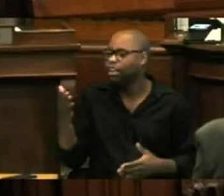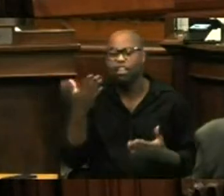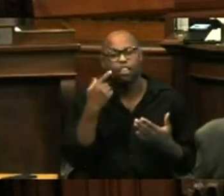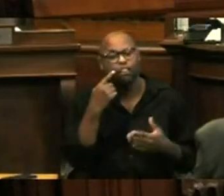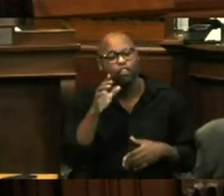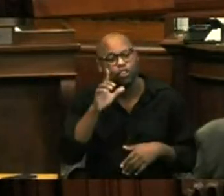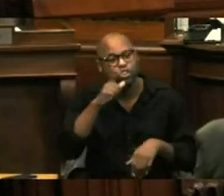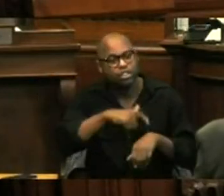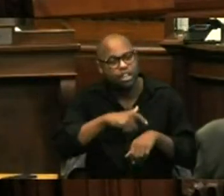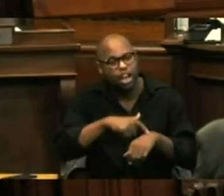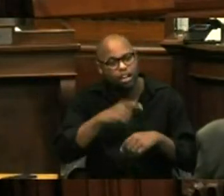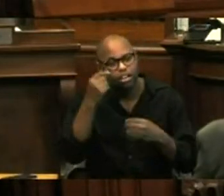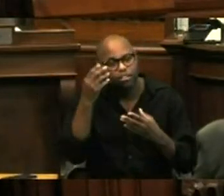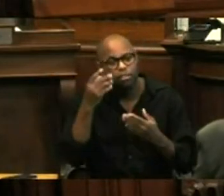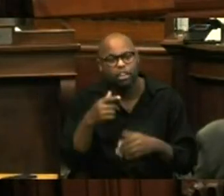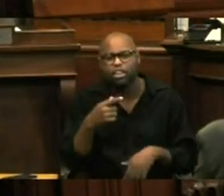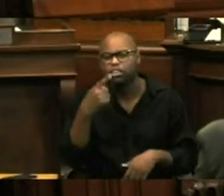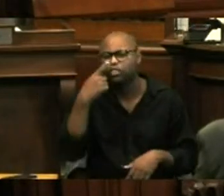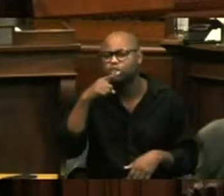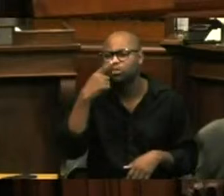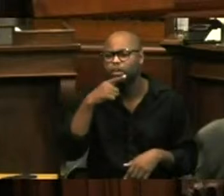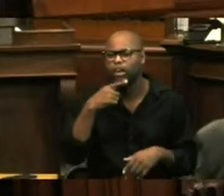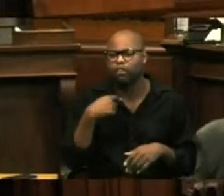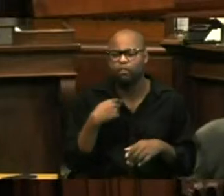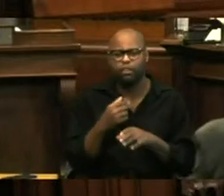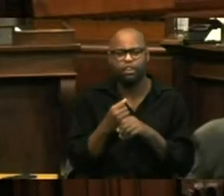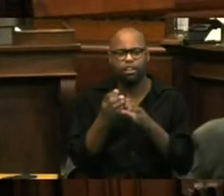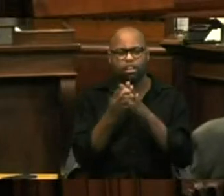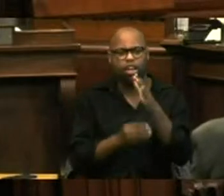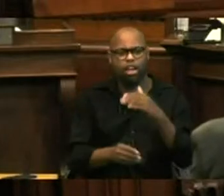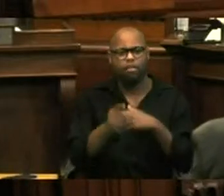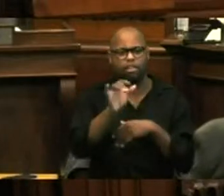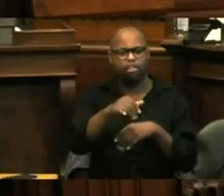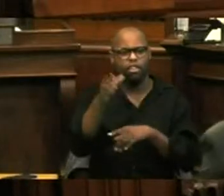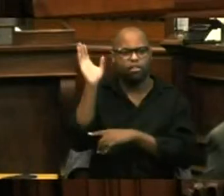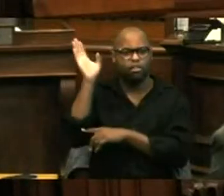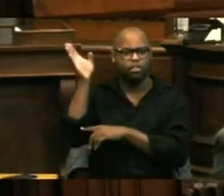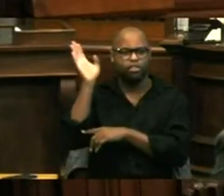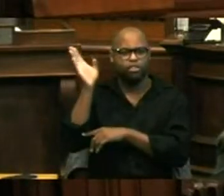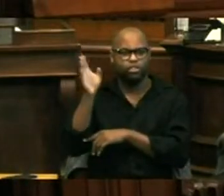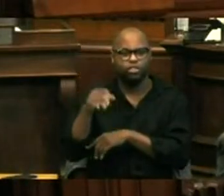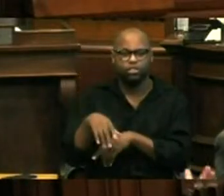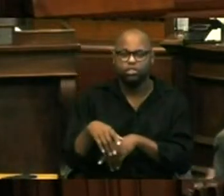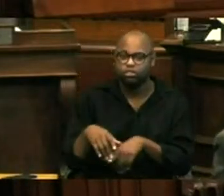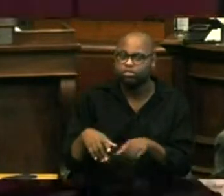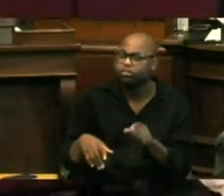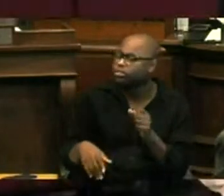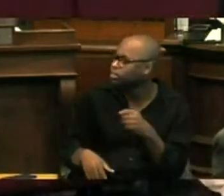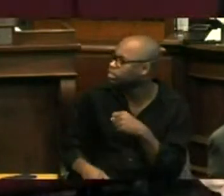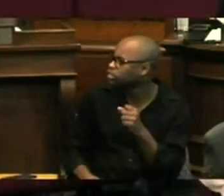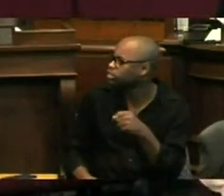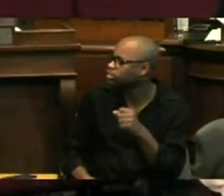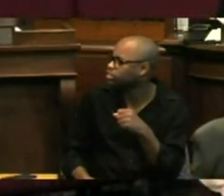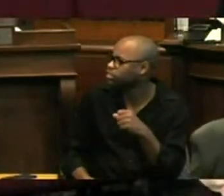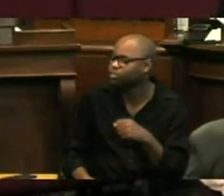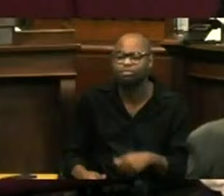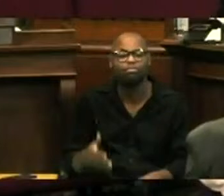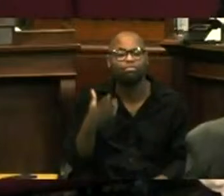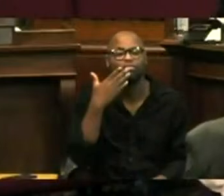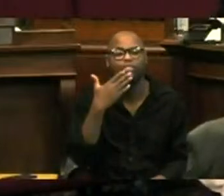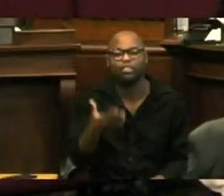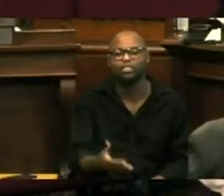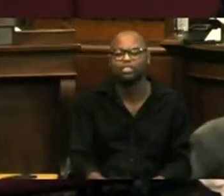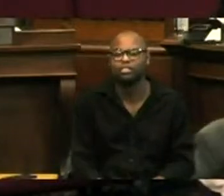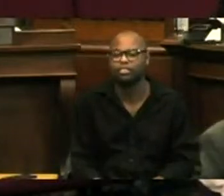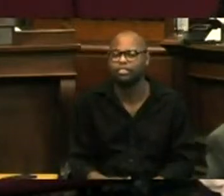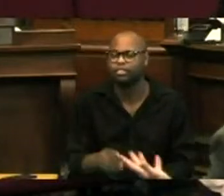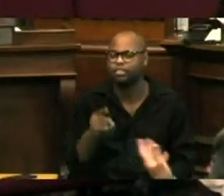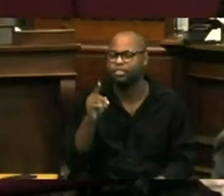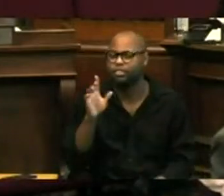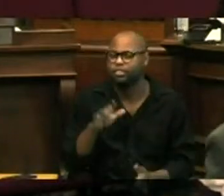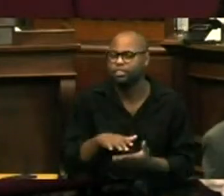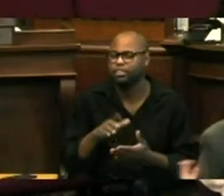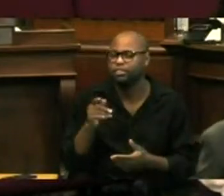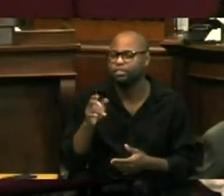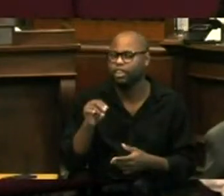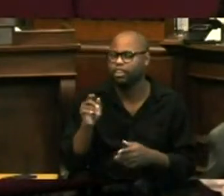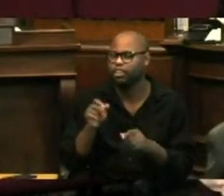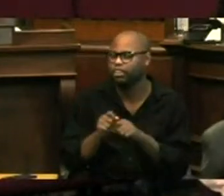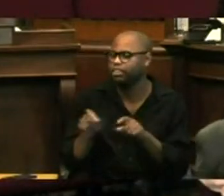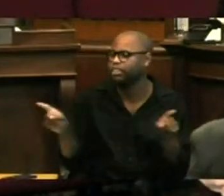Councilmember Patterson,